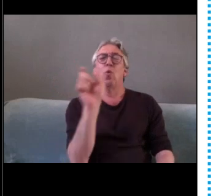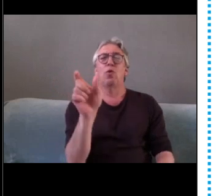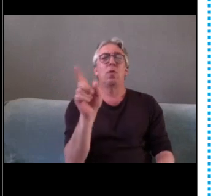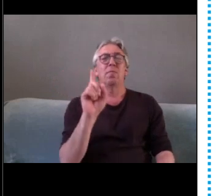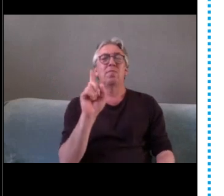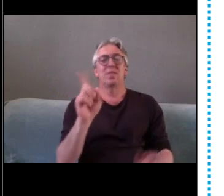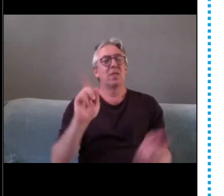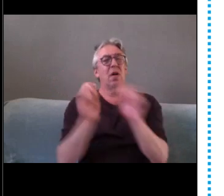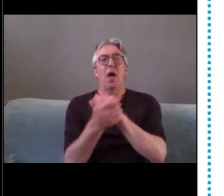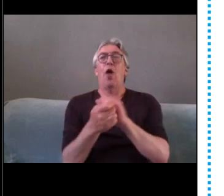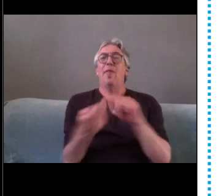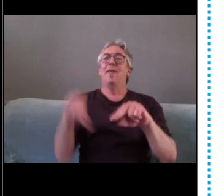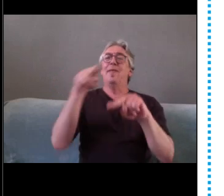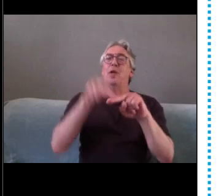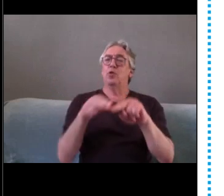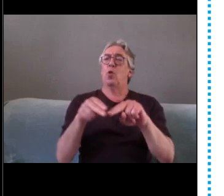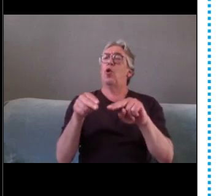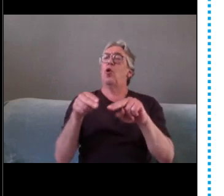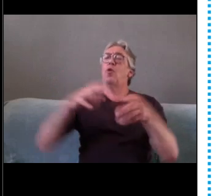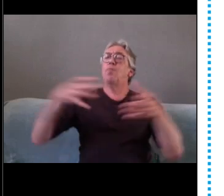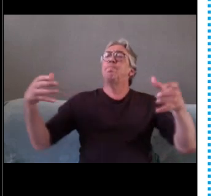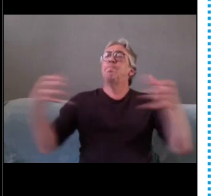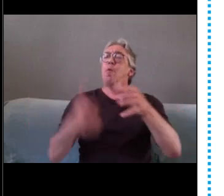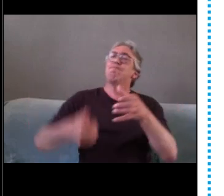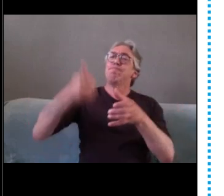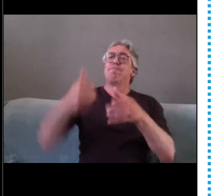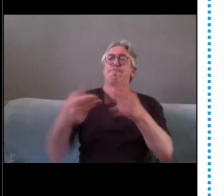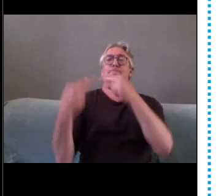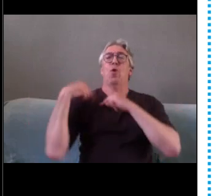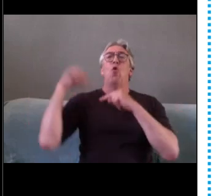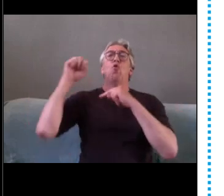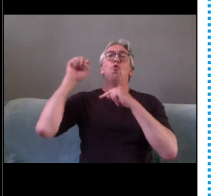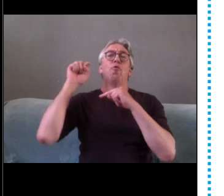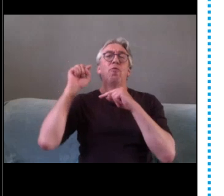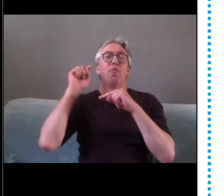The Code mentions that besides National Regulatory Authorities,